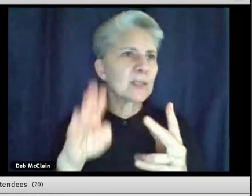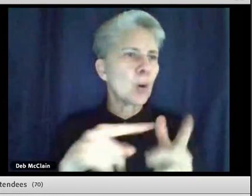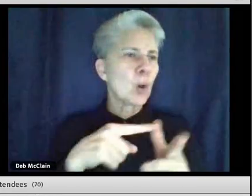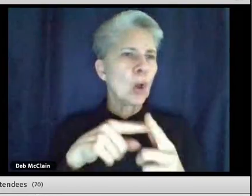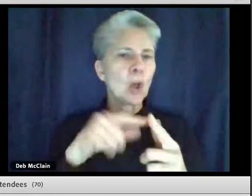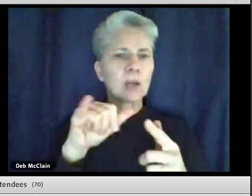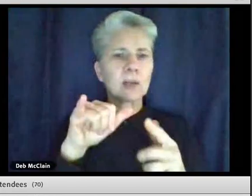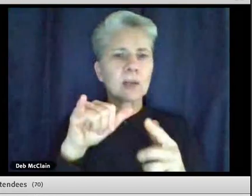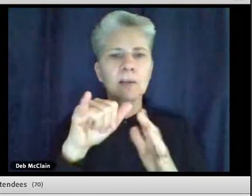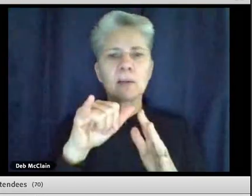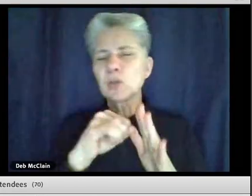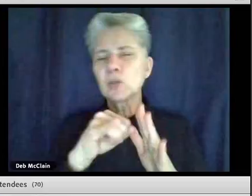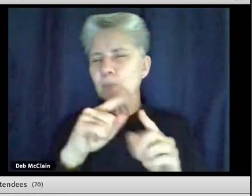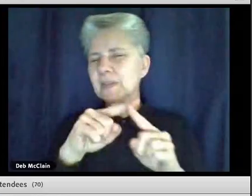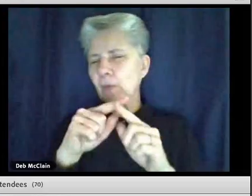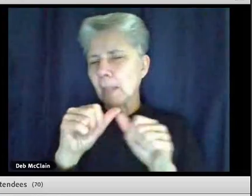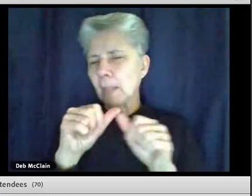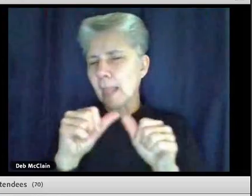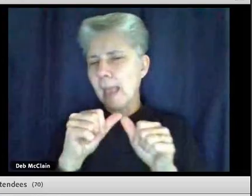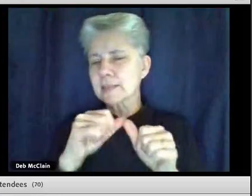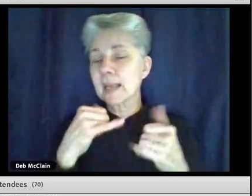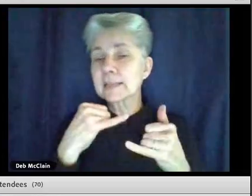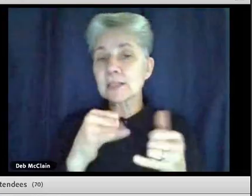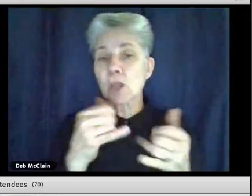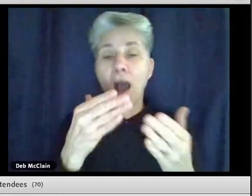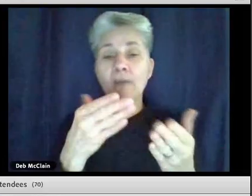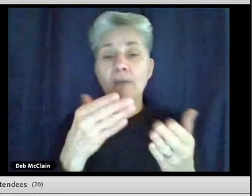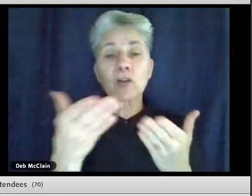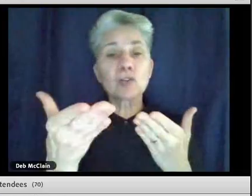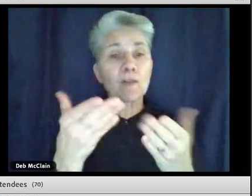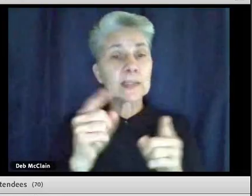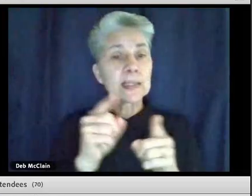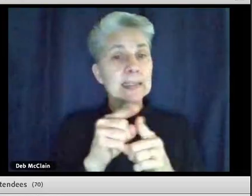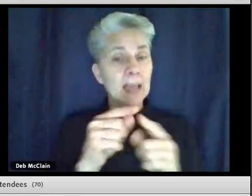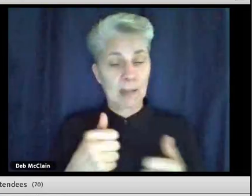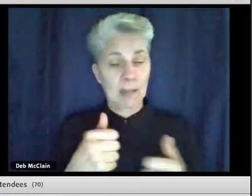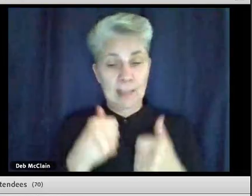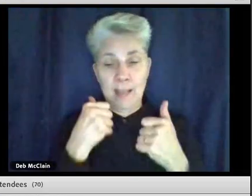on Instagram, on Facebook, on YouTube, different places